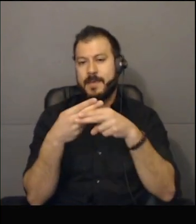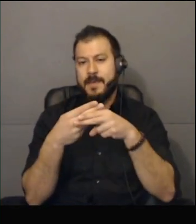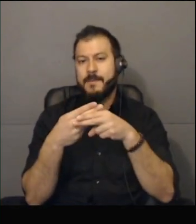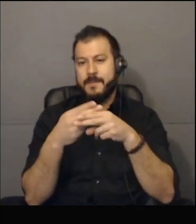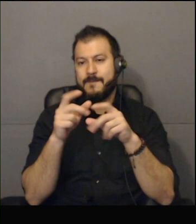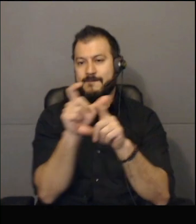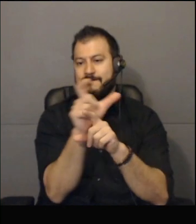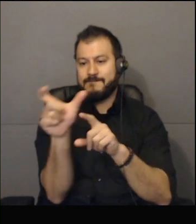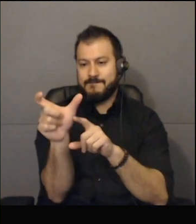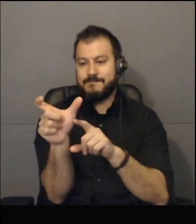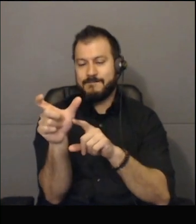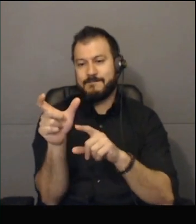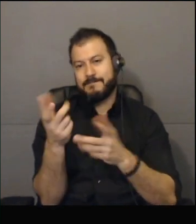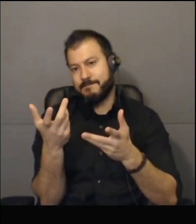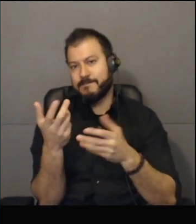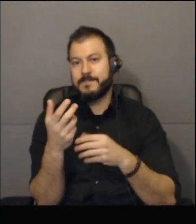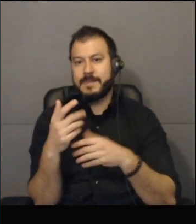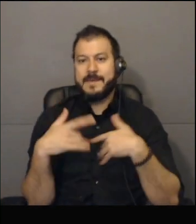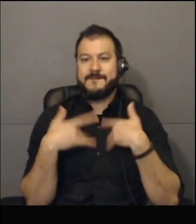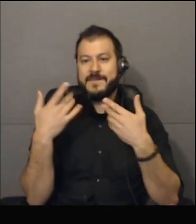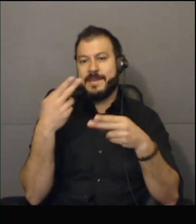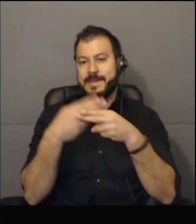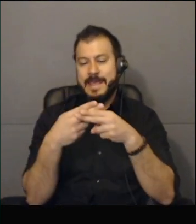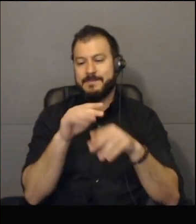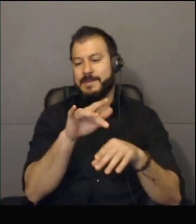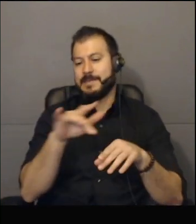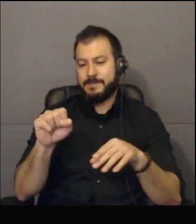that being event namespace dot event name.